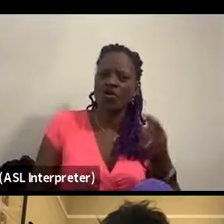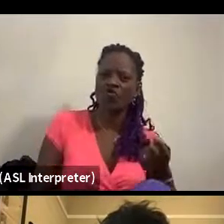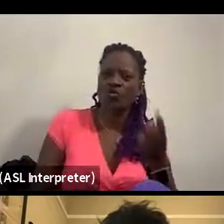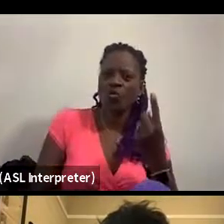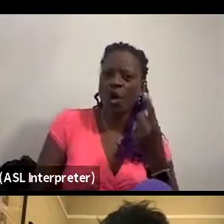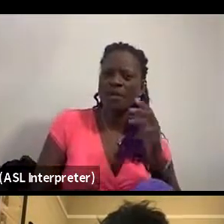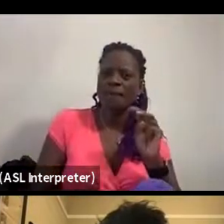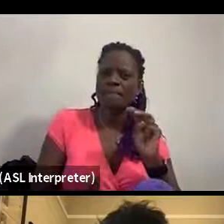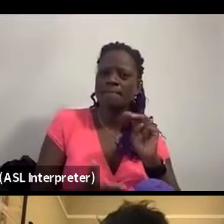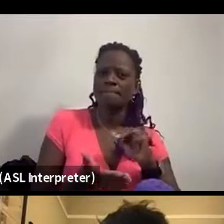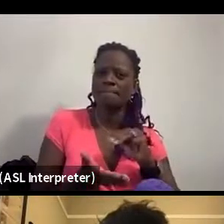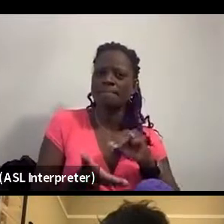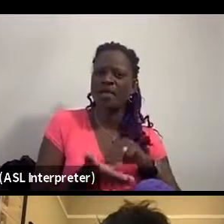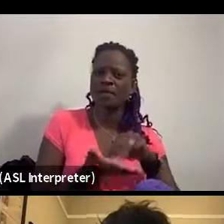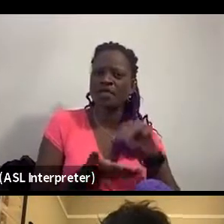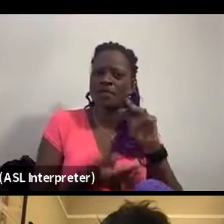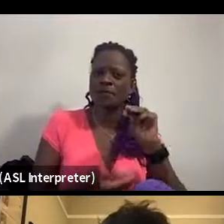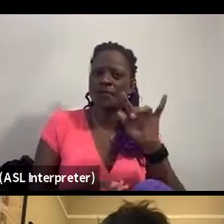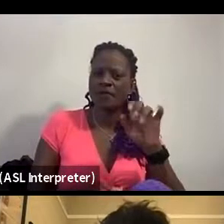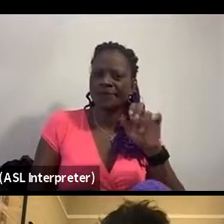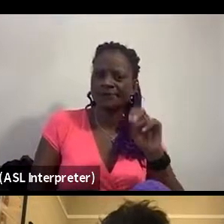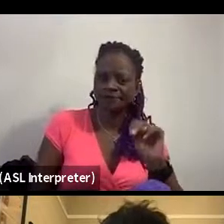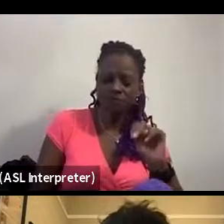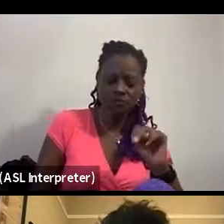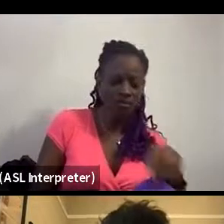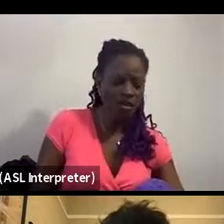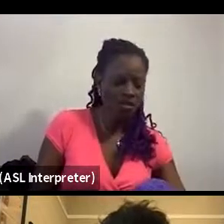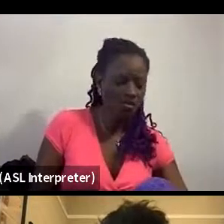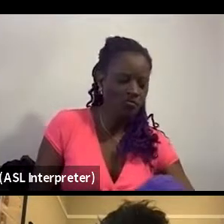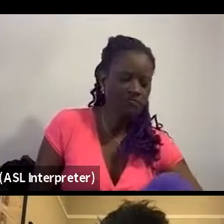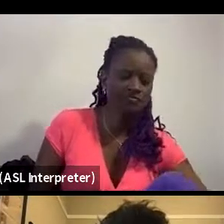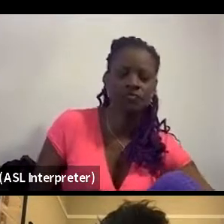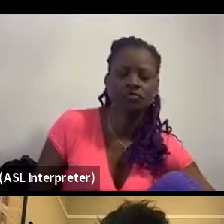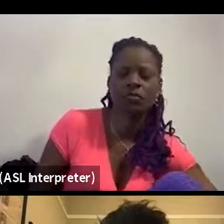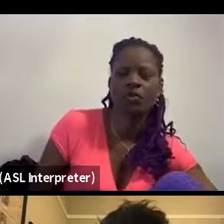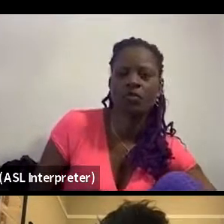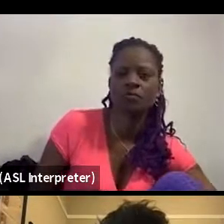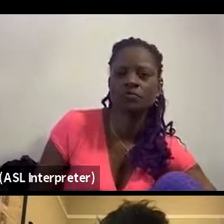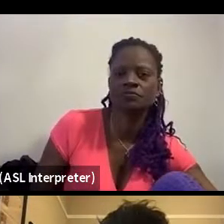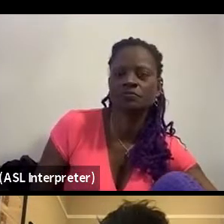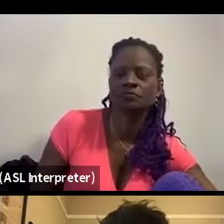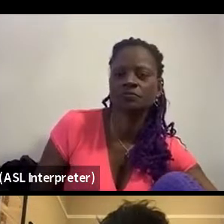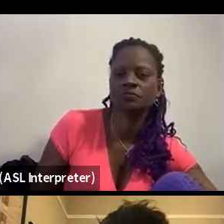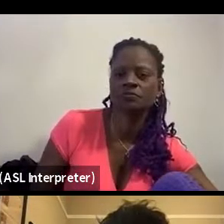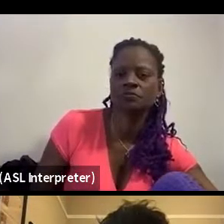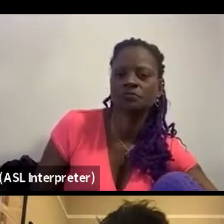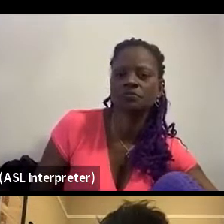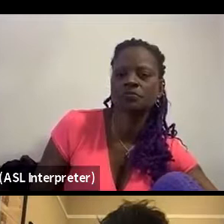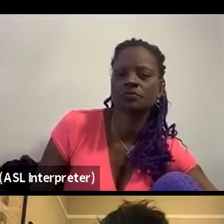than it is among the six million people that have been vaccinated.